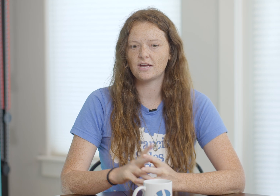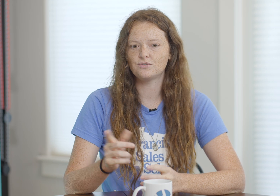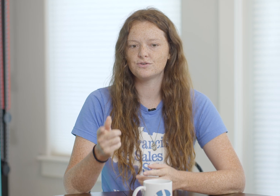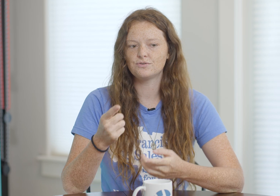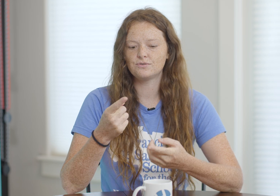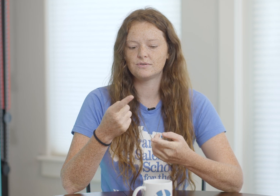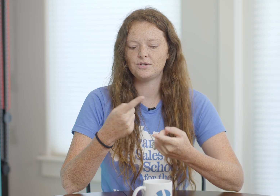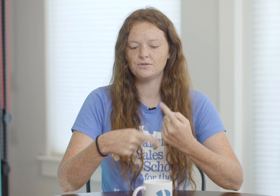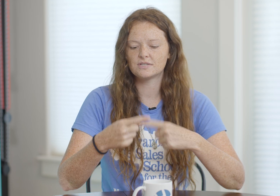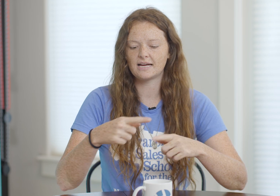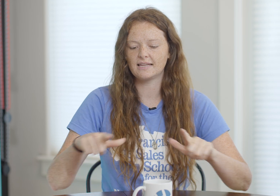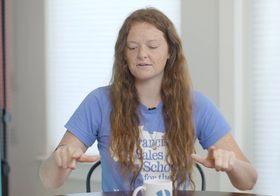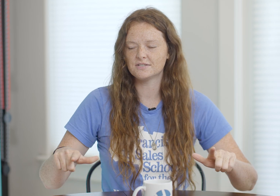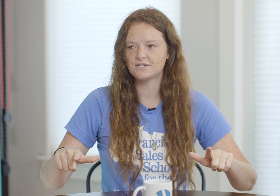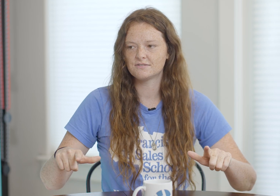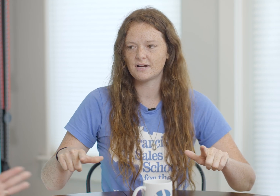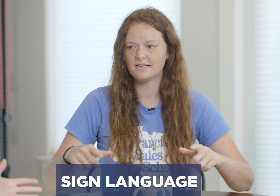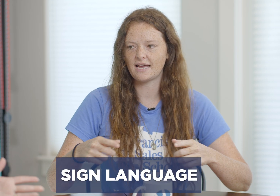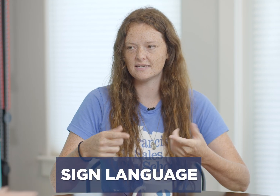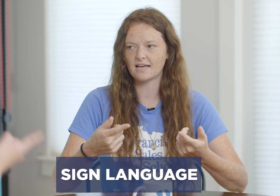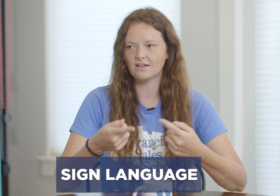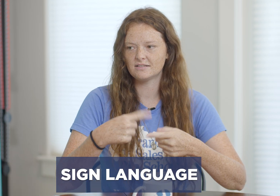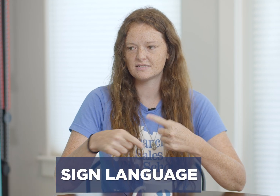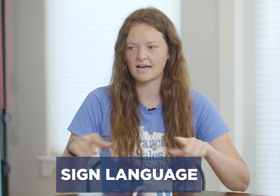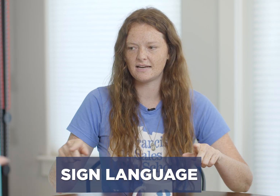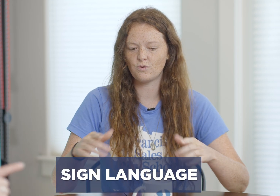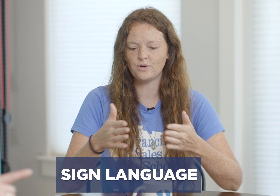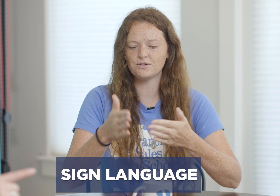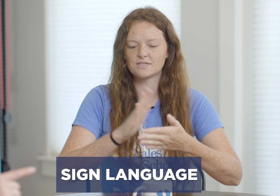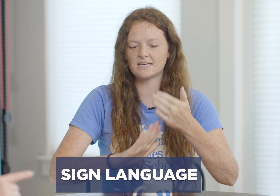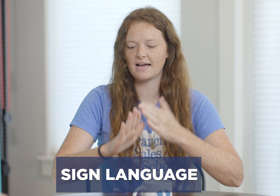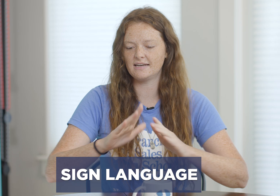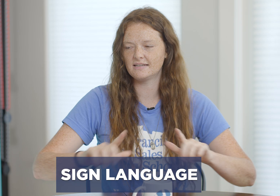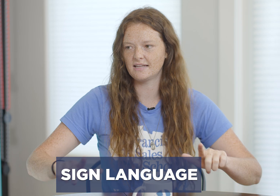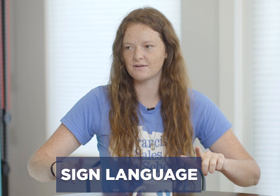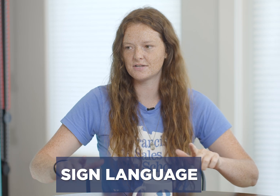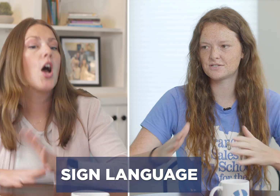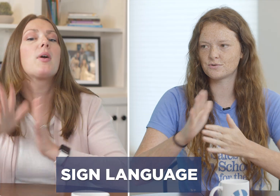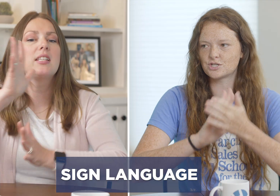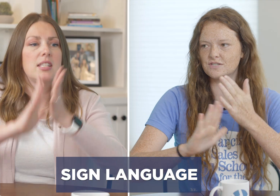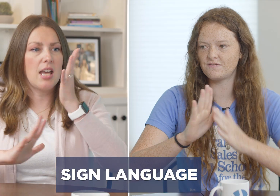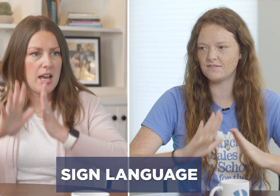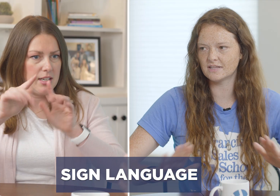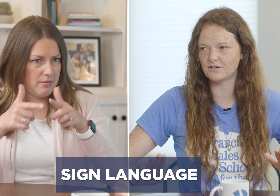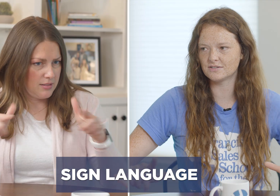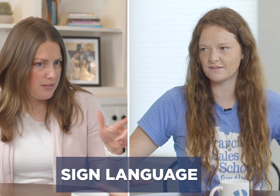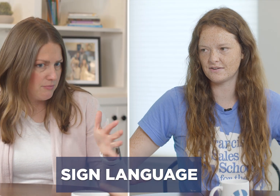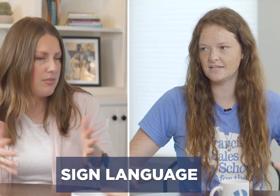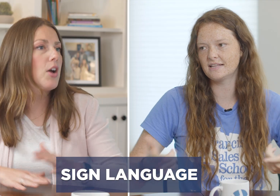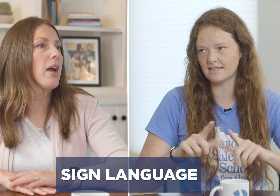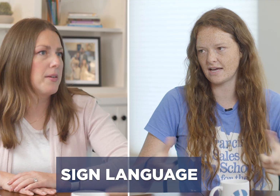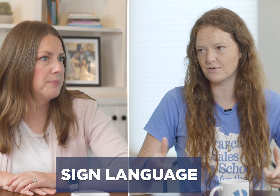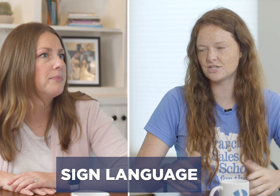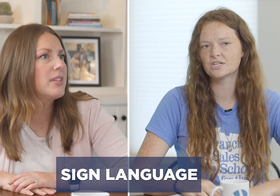You do, you do sign language. Yes. ASL Sign language. Sign language. So just sign little different and then language.